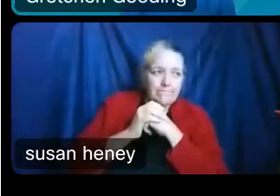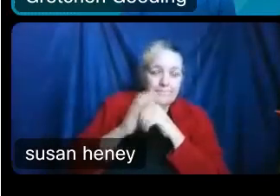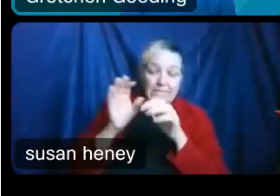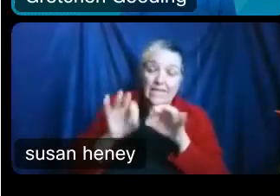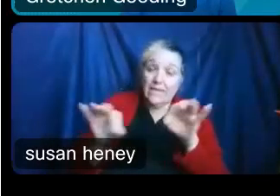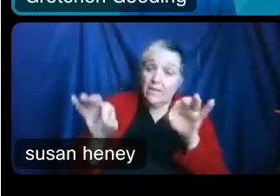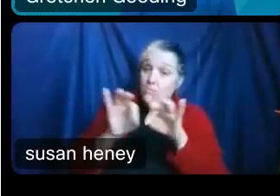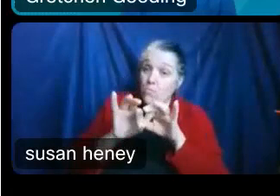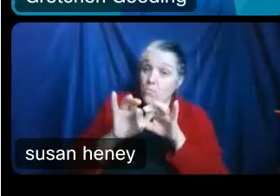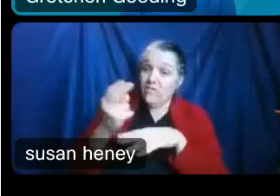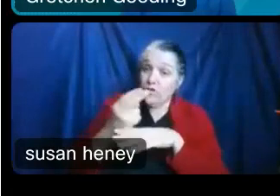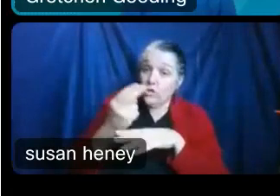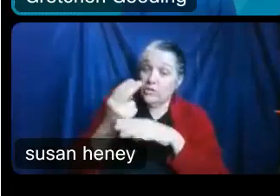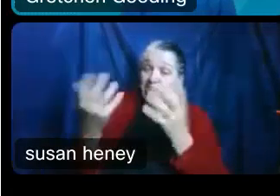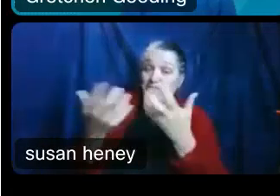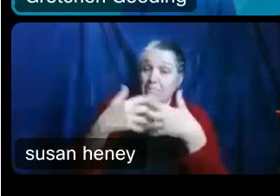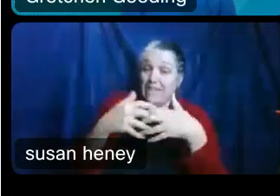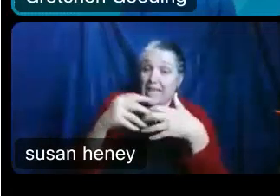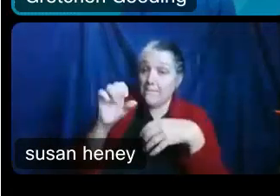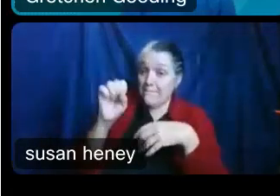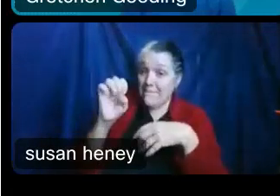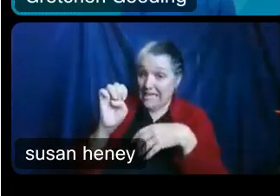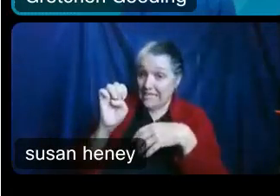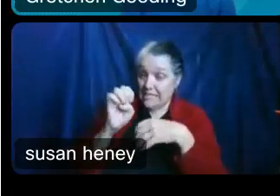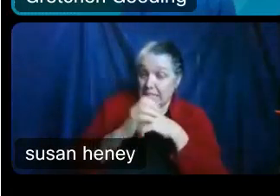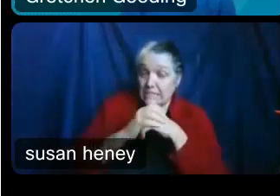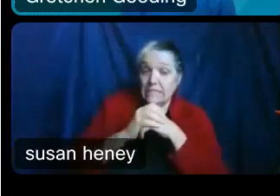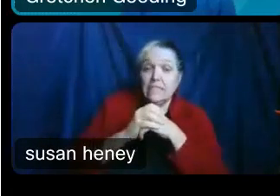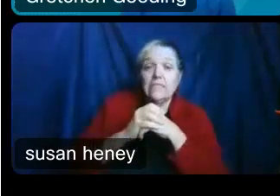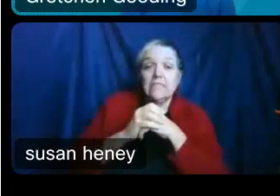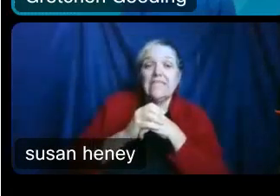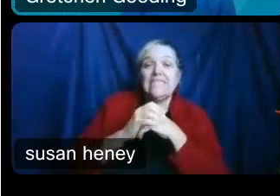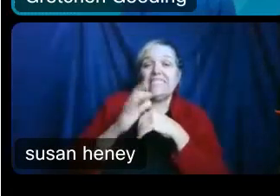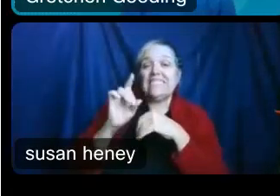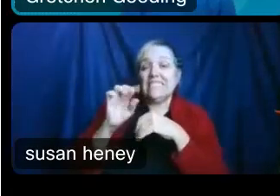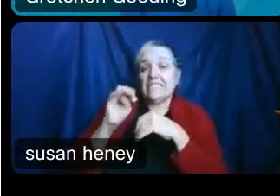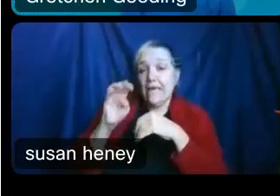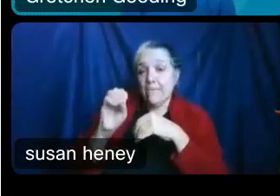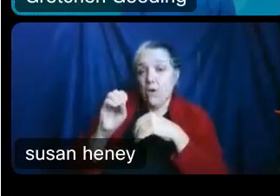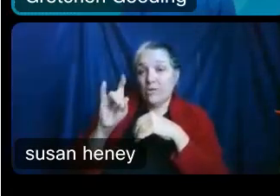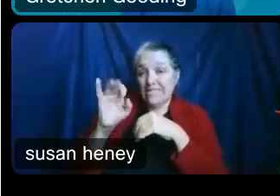the use of blended base population estimates is that the demographic detail is not informed